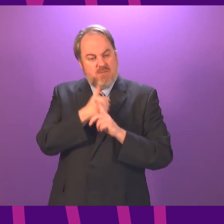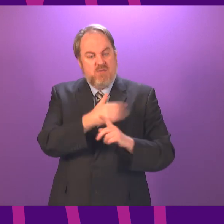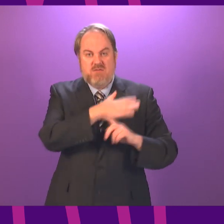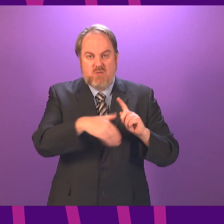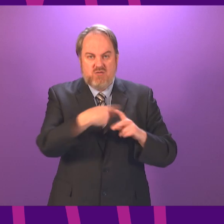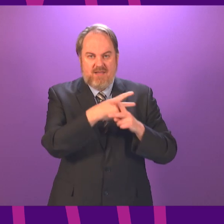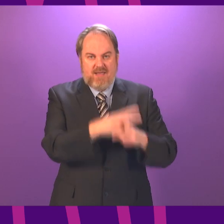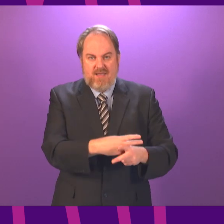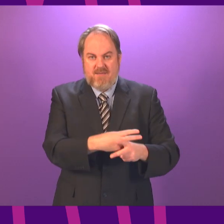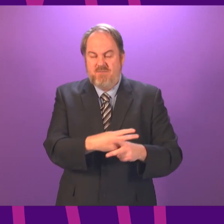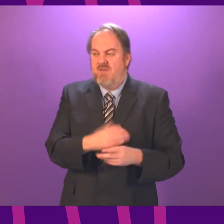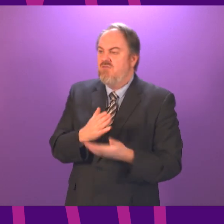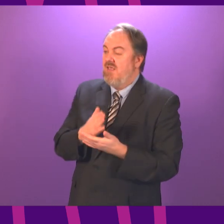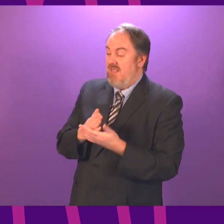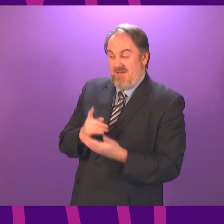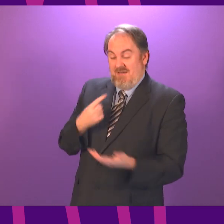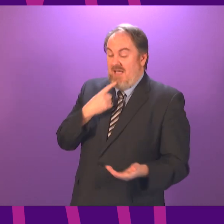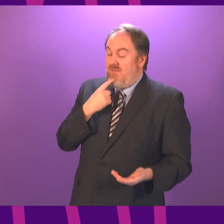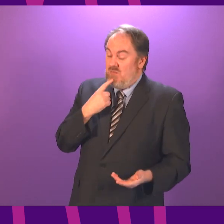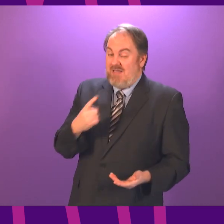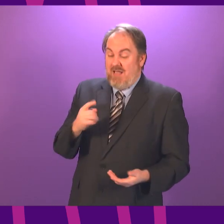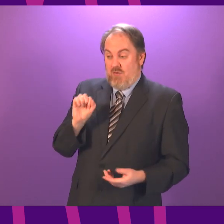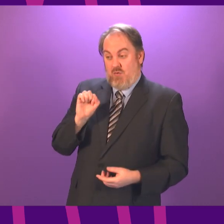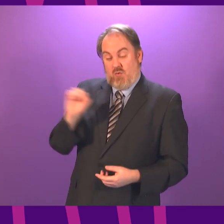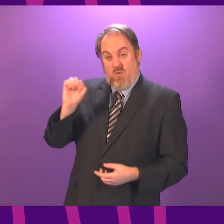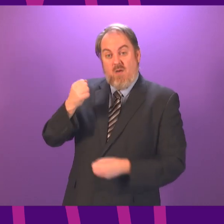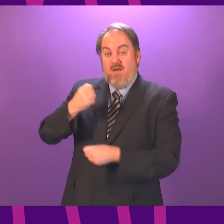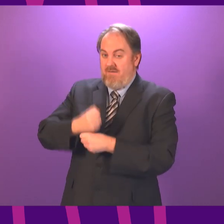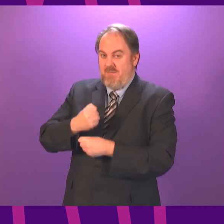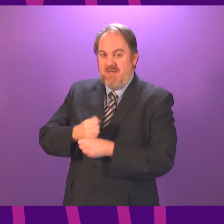she has handled the virus. However, the truth is that her Government was less prepared than